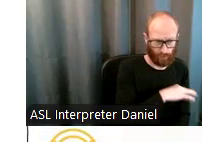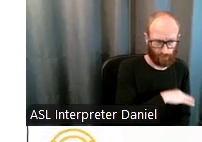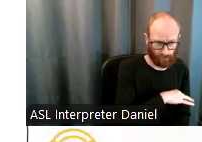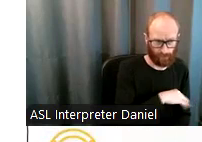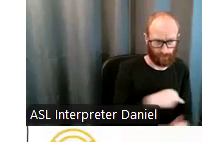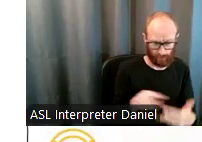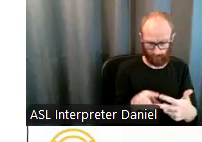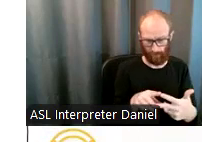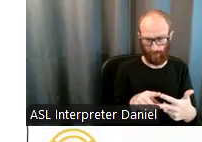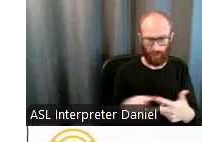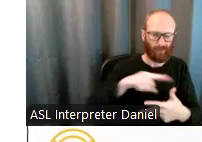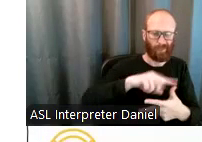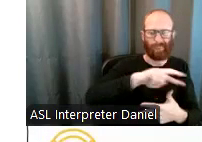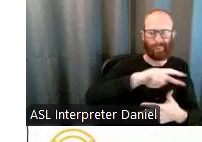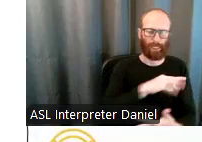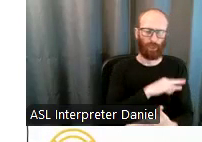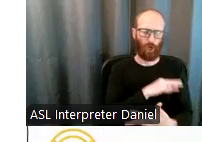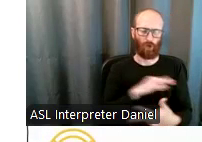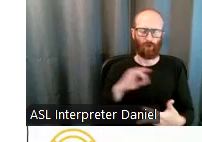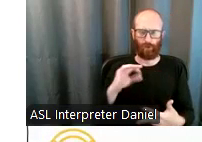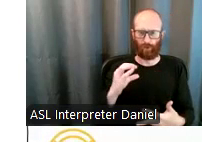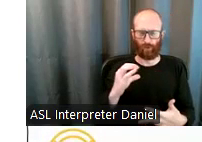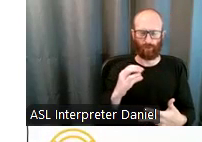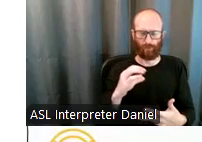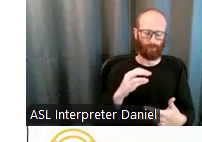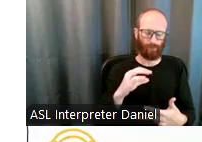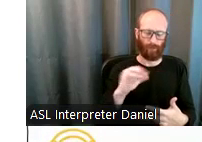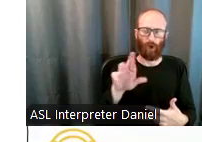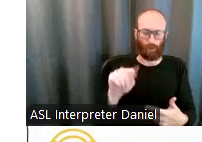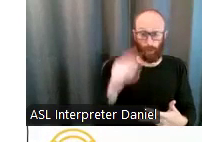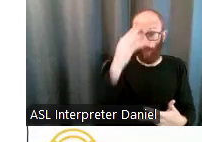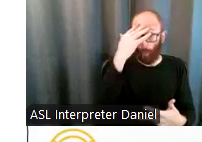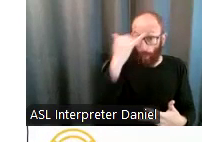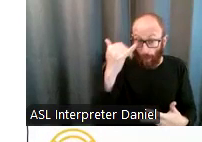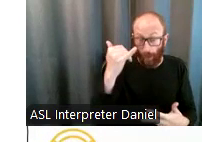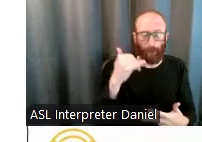because that would ensure that students are on track to meet graduation requirements or